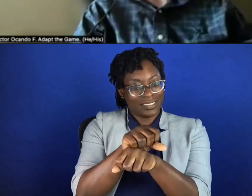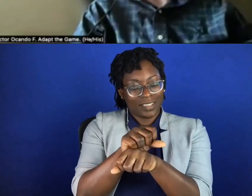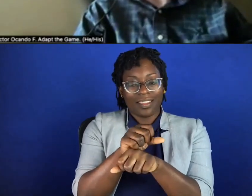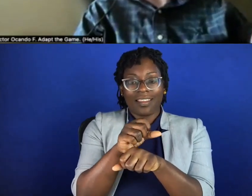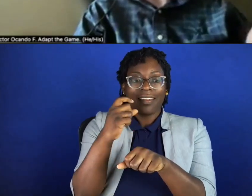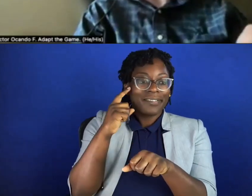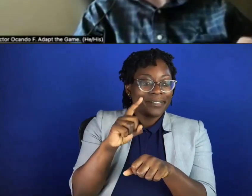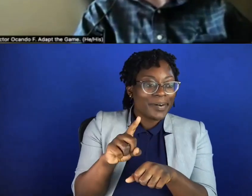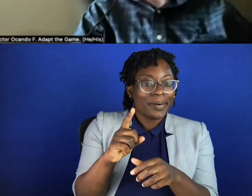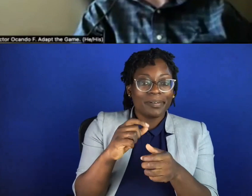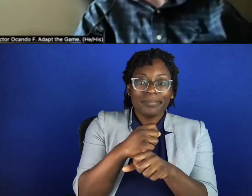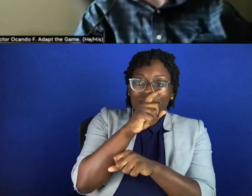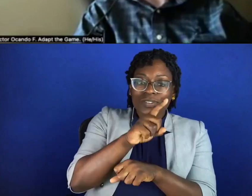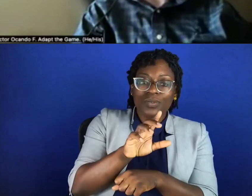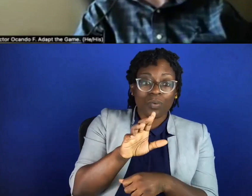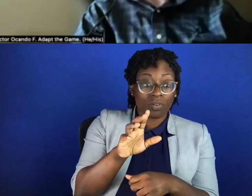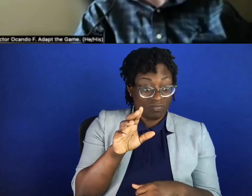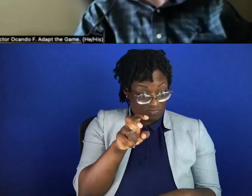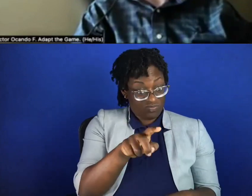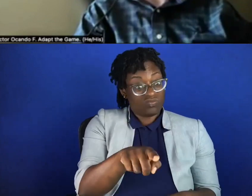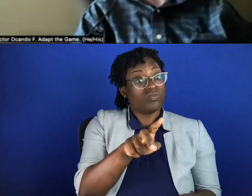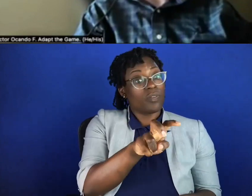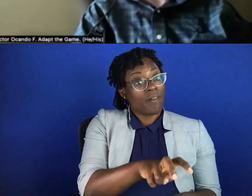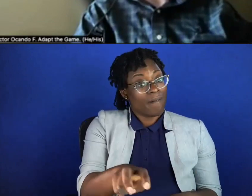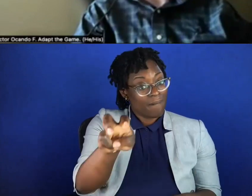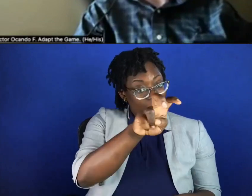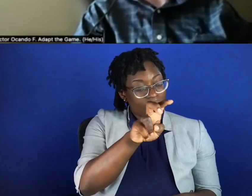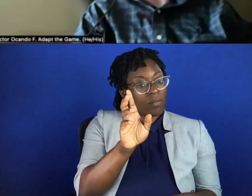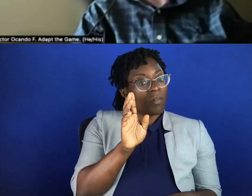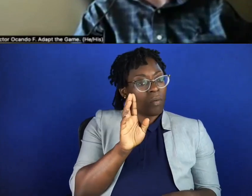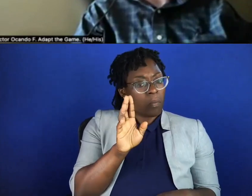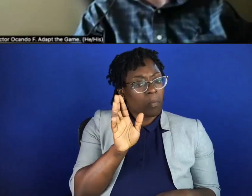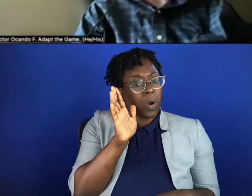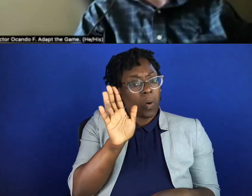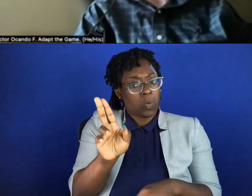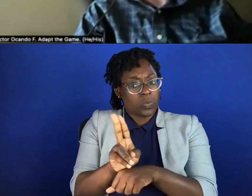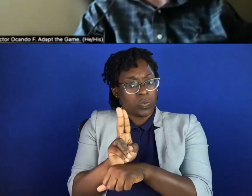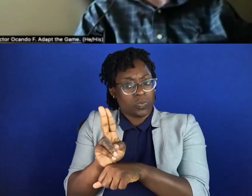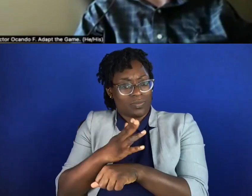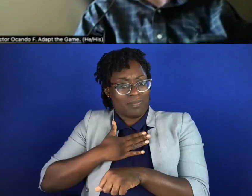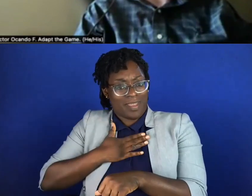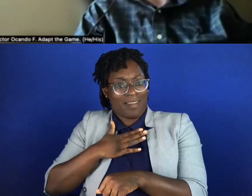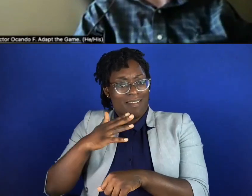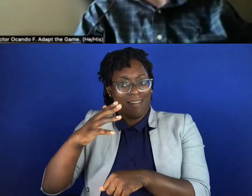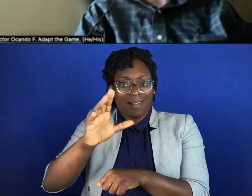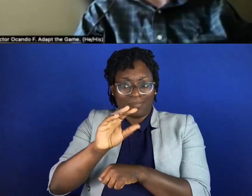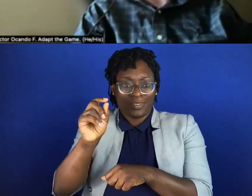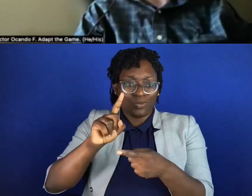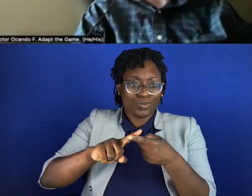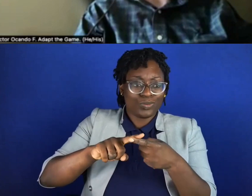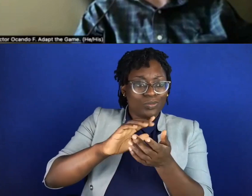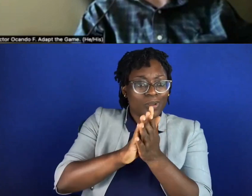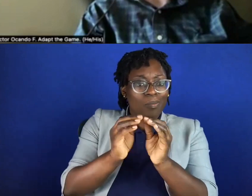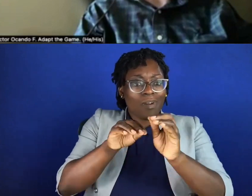there was accessible travel but then you said No we need to make an accessible world here.